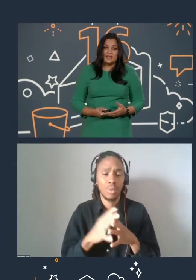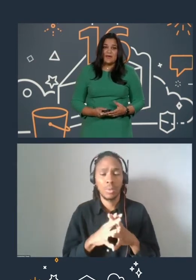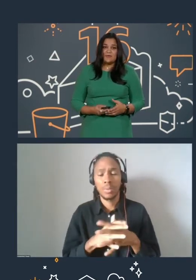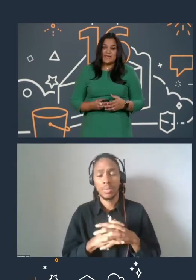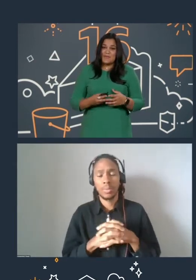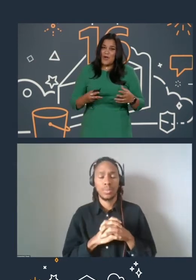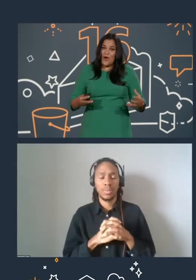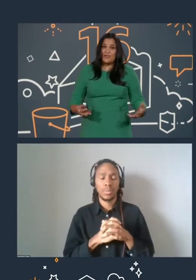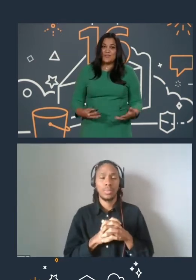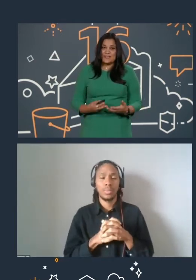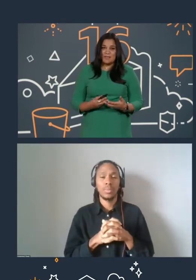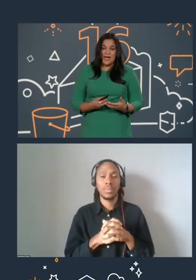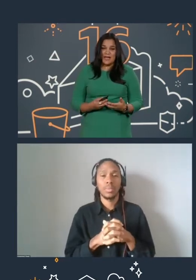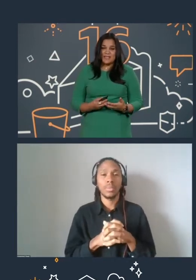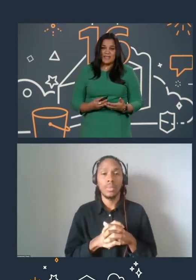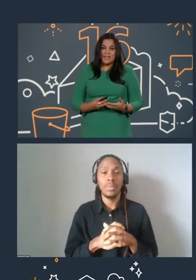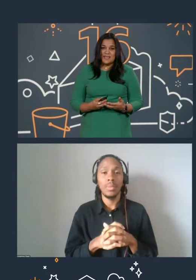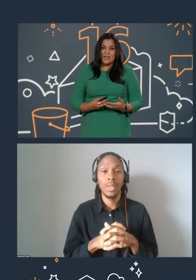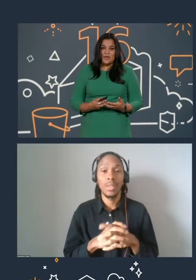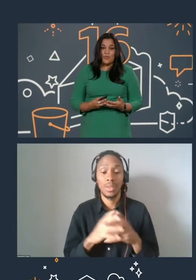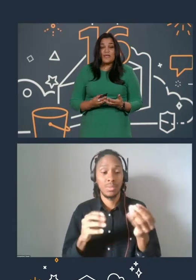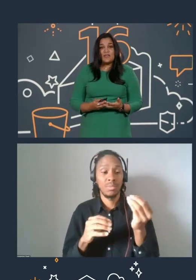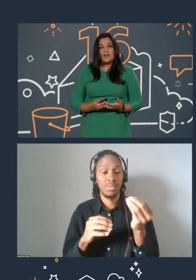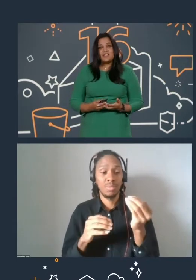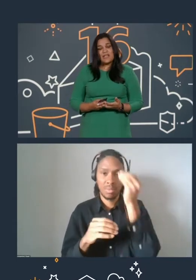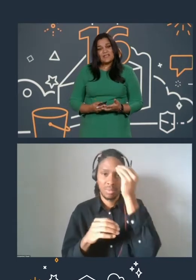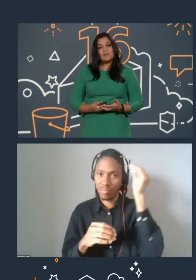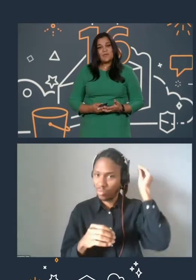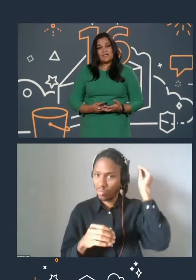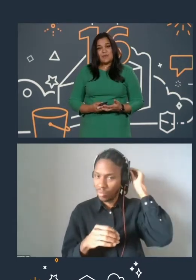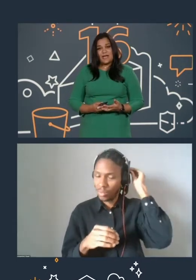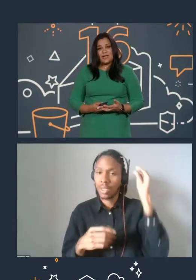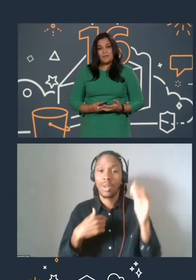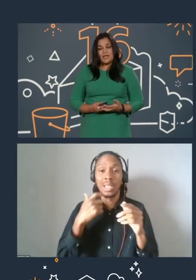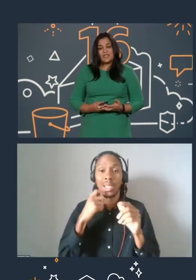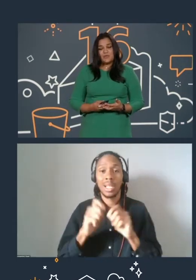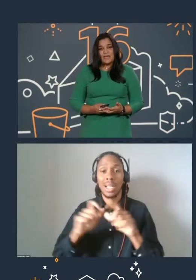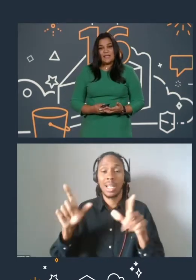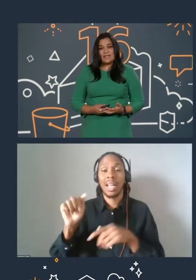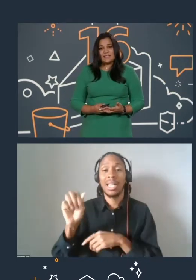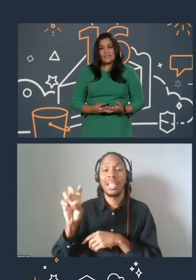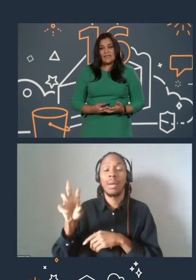Now, keeping all of this in mind, we launched AWS Backup in 2019